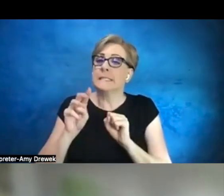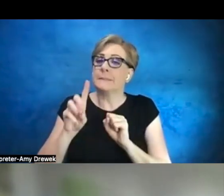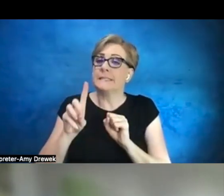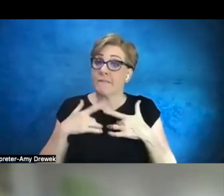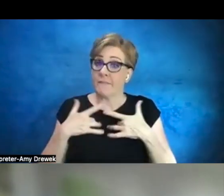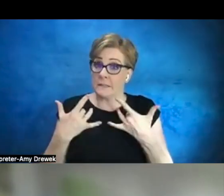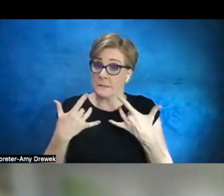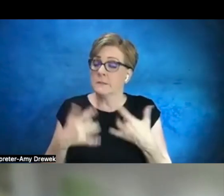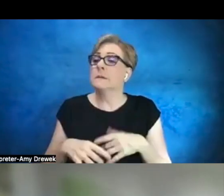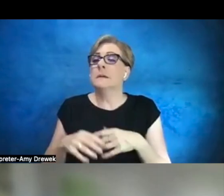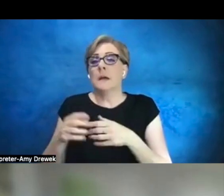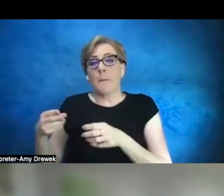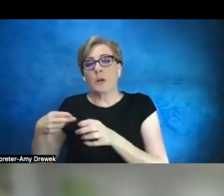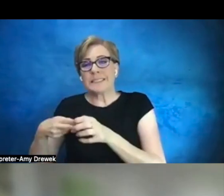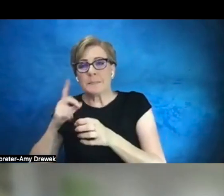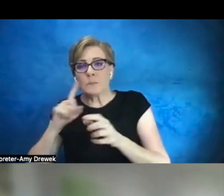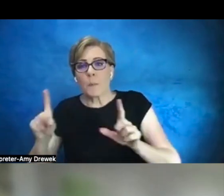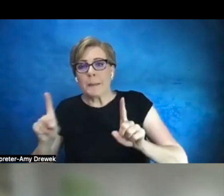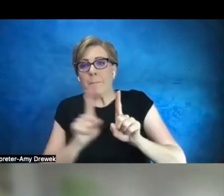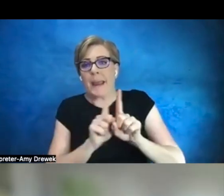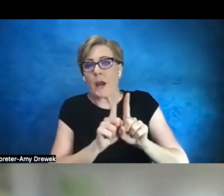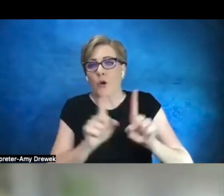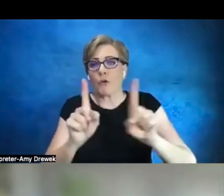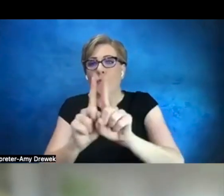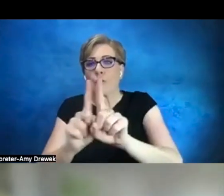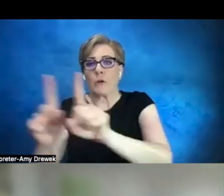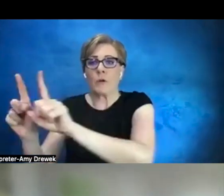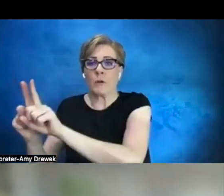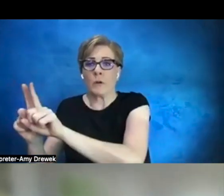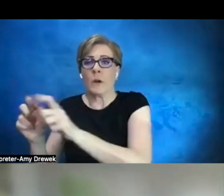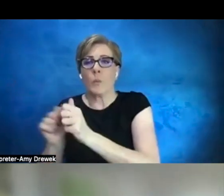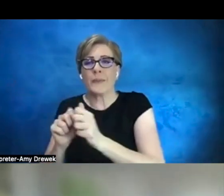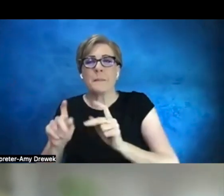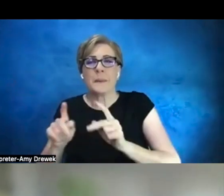mentor from a local business or library staff member to learn about their career journey and